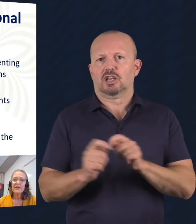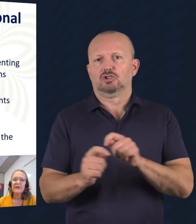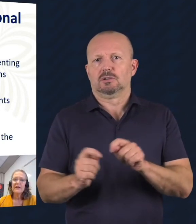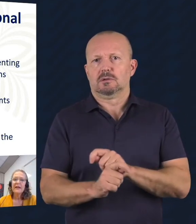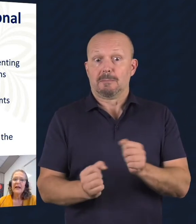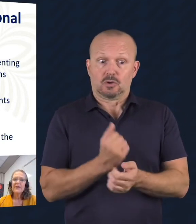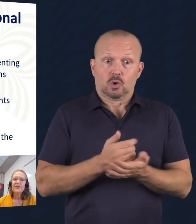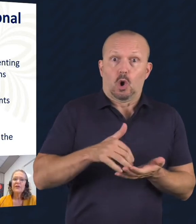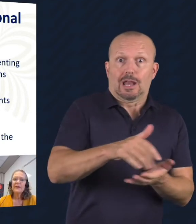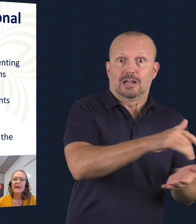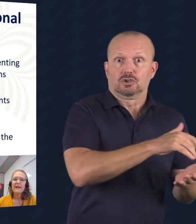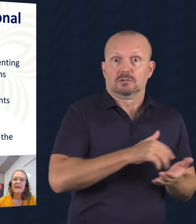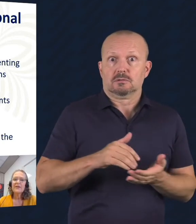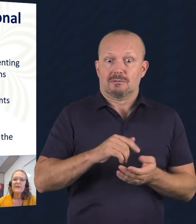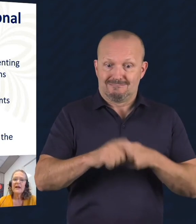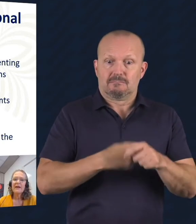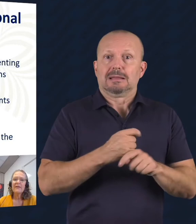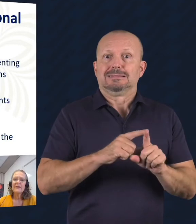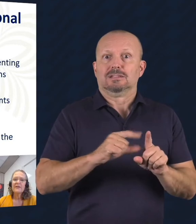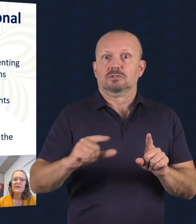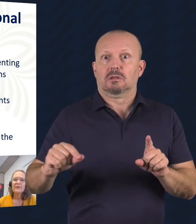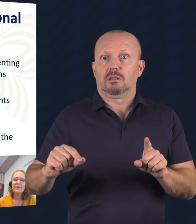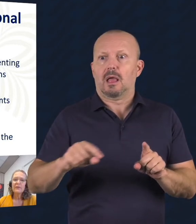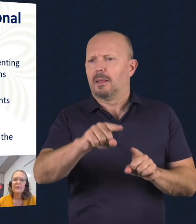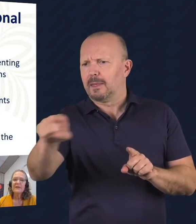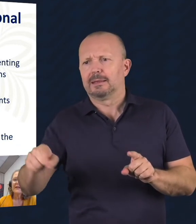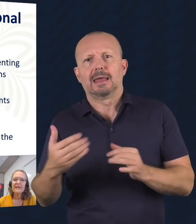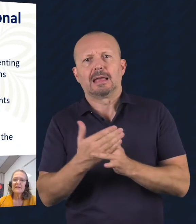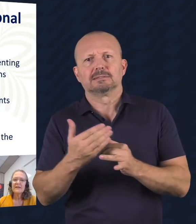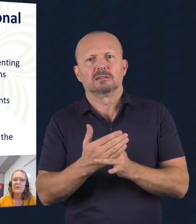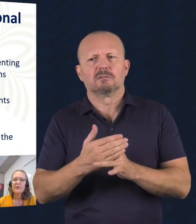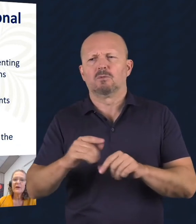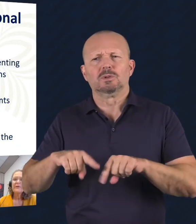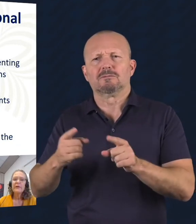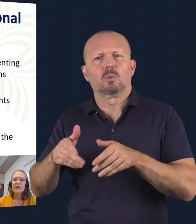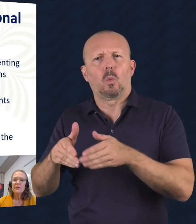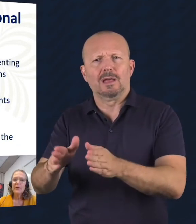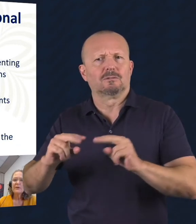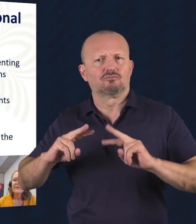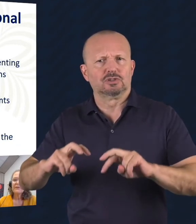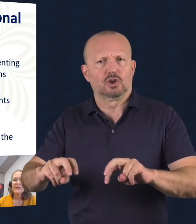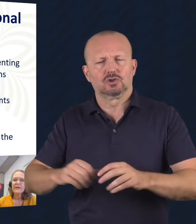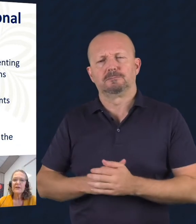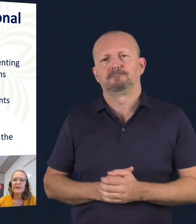and ensuring that our collections are in digital forms and accessible for new modes of research.